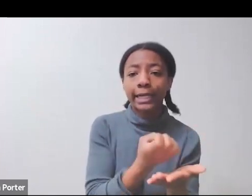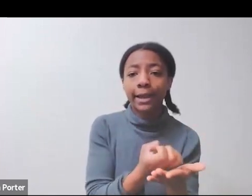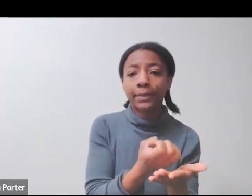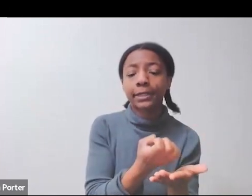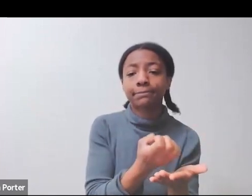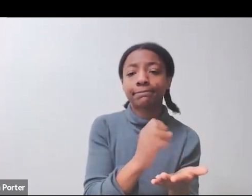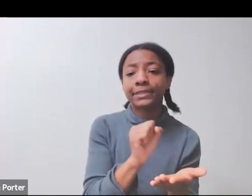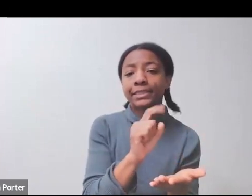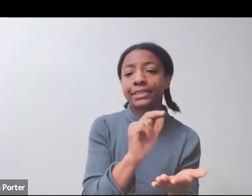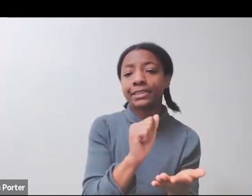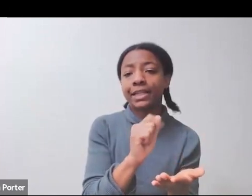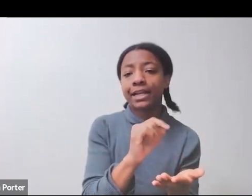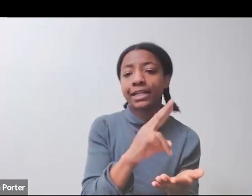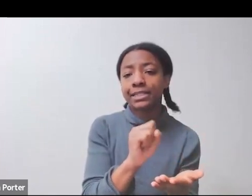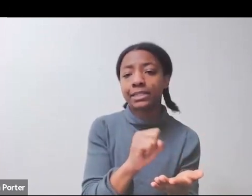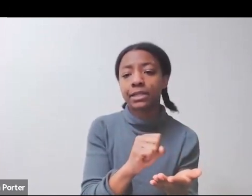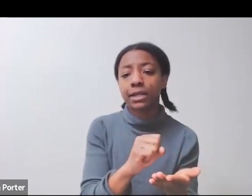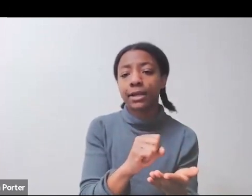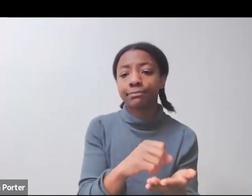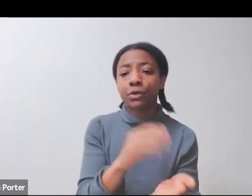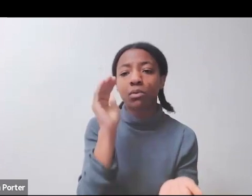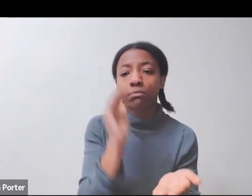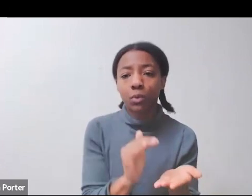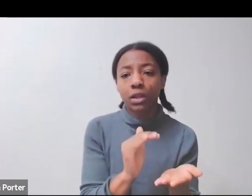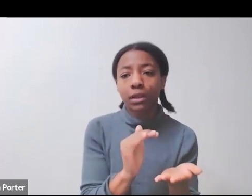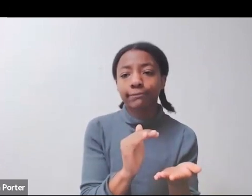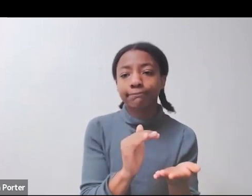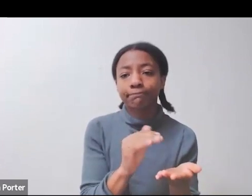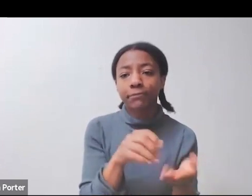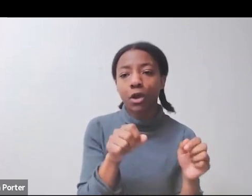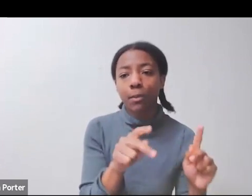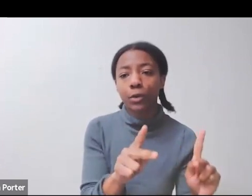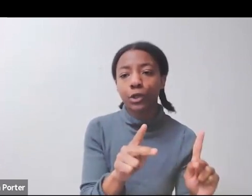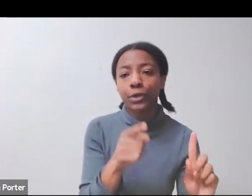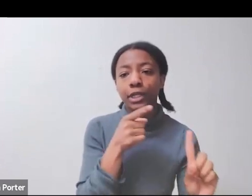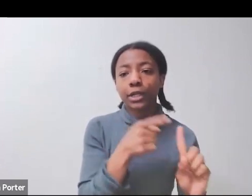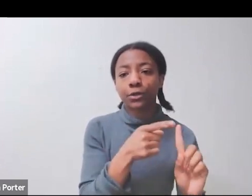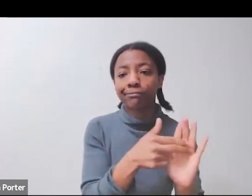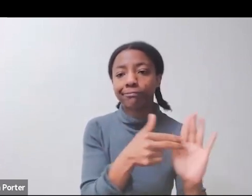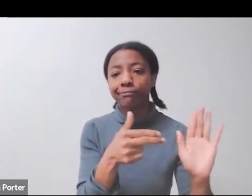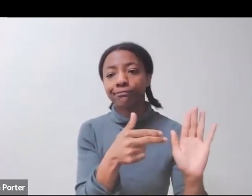as having a disability. That I would change too, but that is one piece of information.